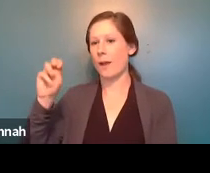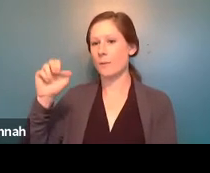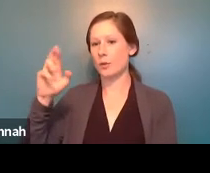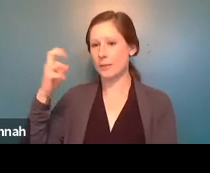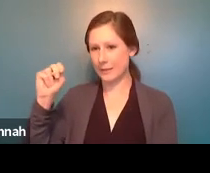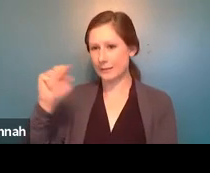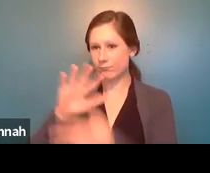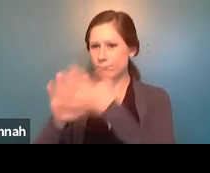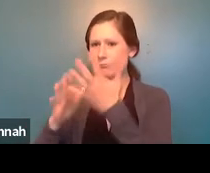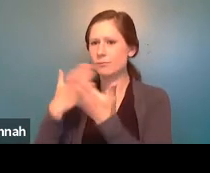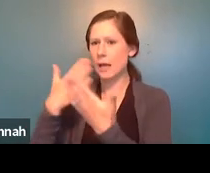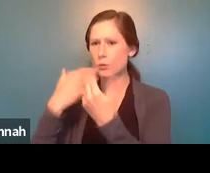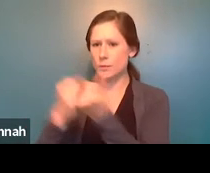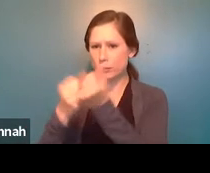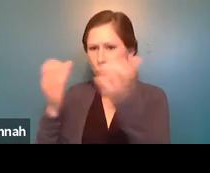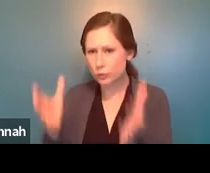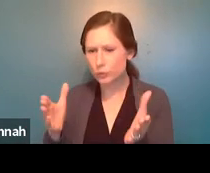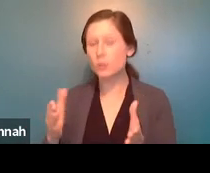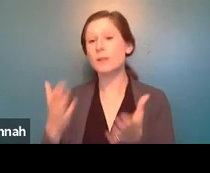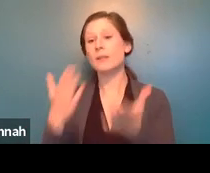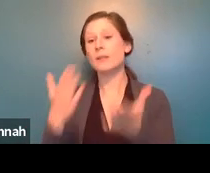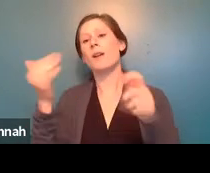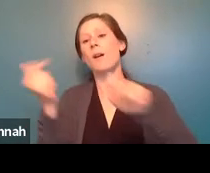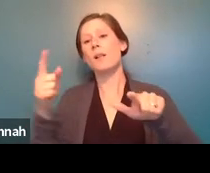And thank all of you. Thank you guys for coming. We had almost